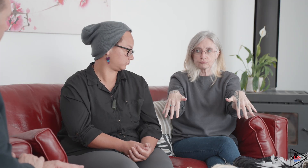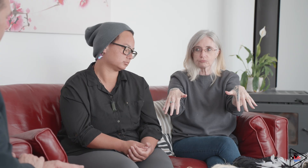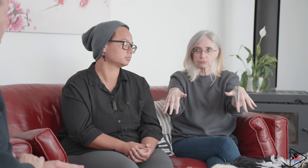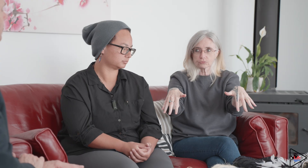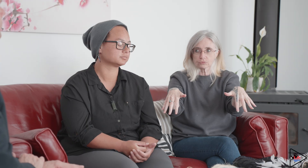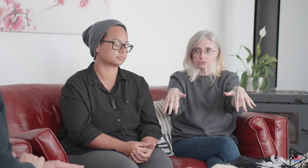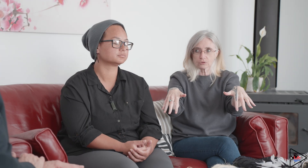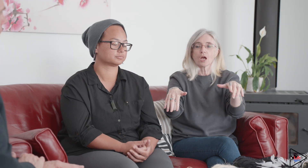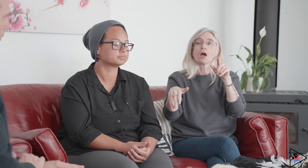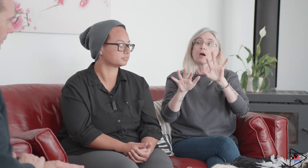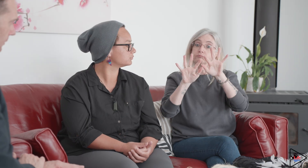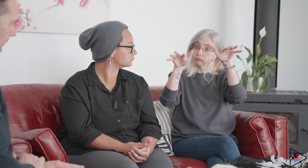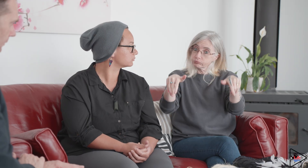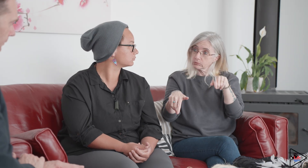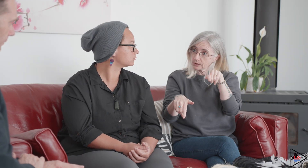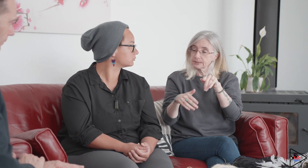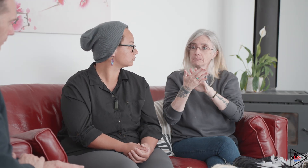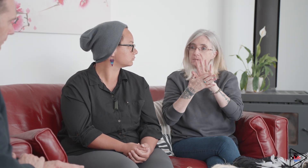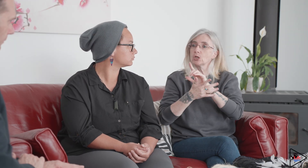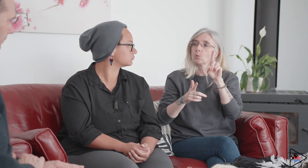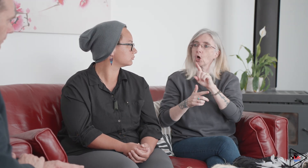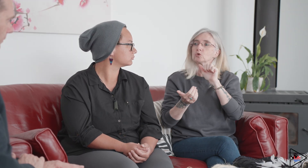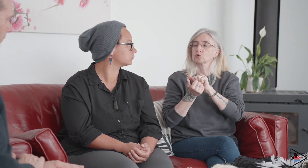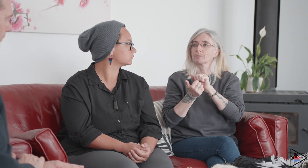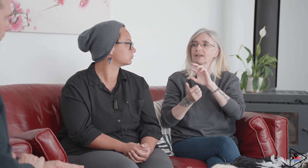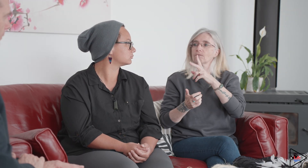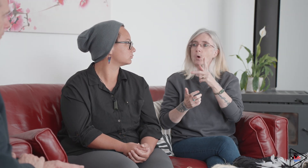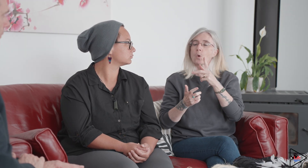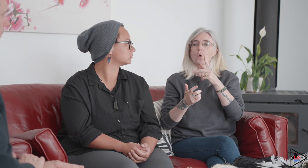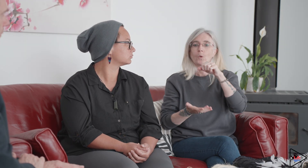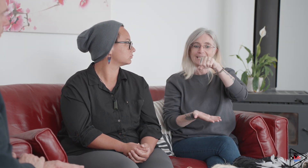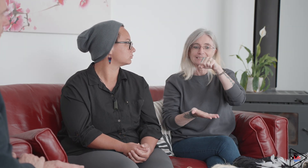the leaves of the flax that are bent over. Those ones that are bent over are actually quite useful